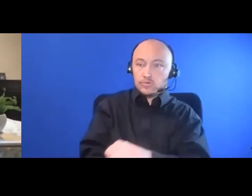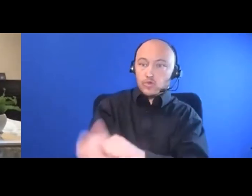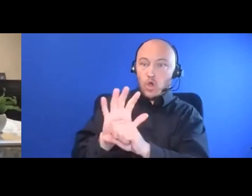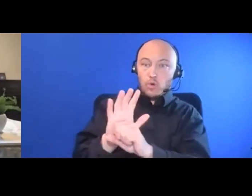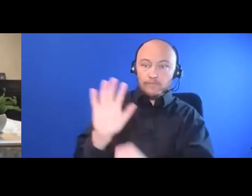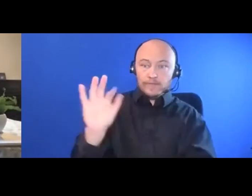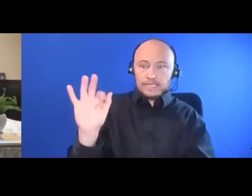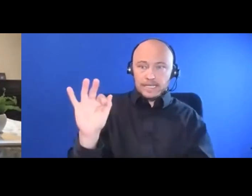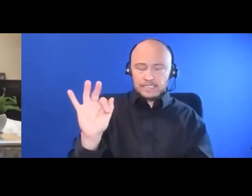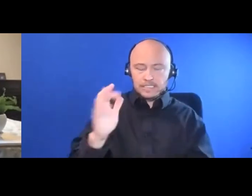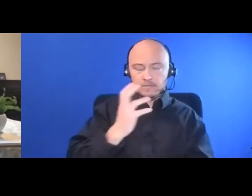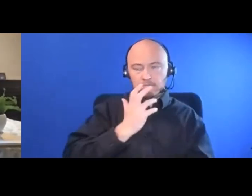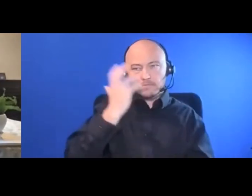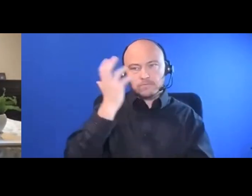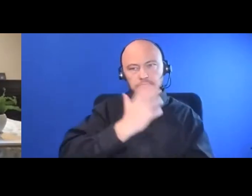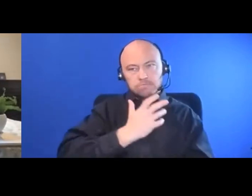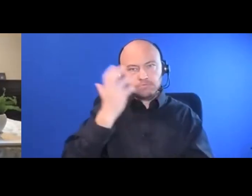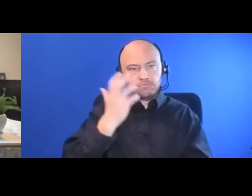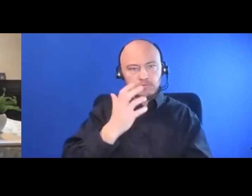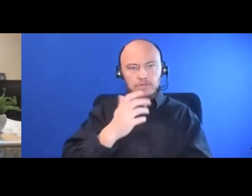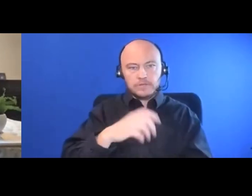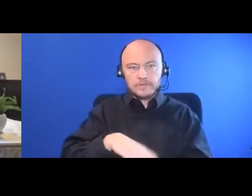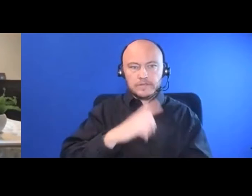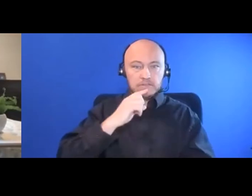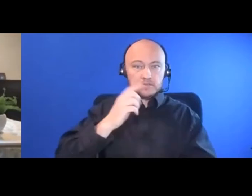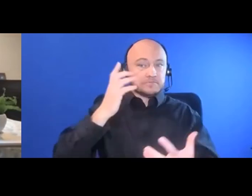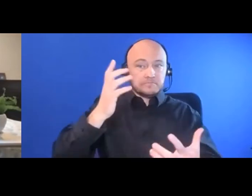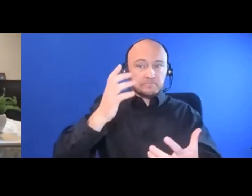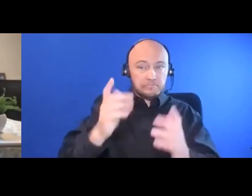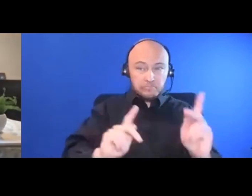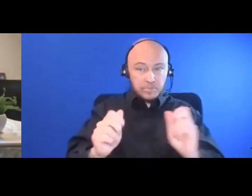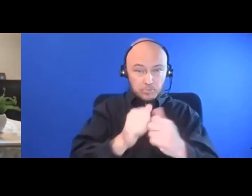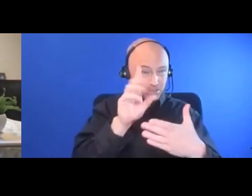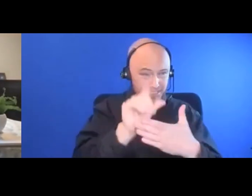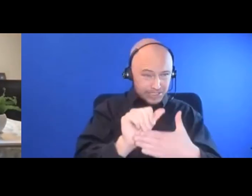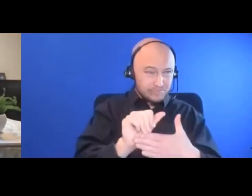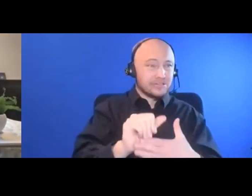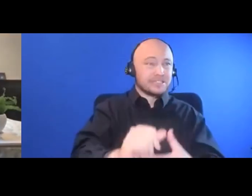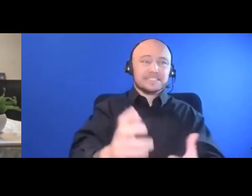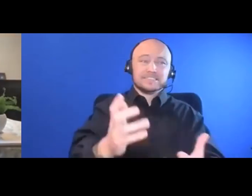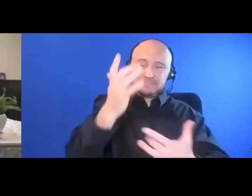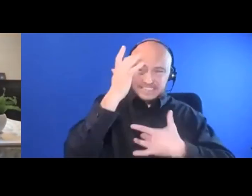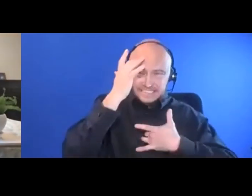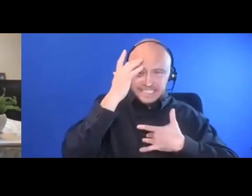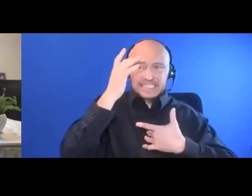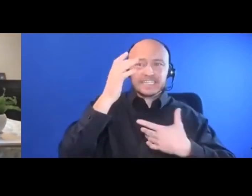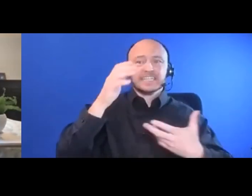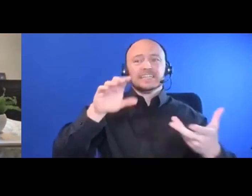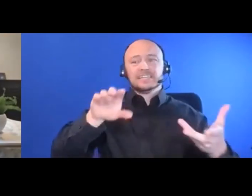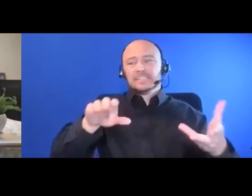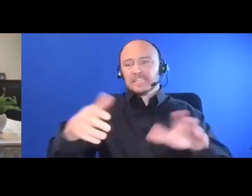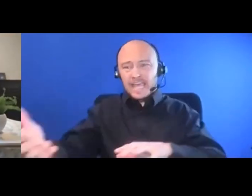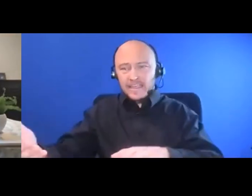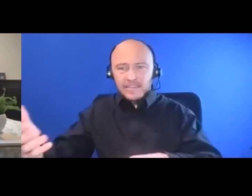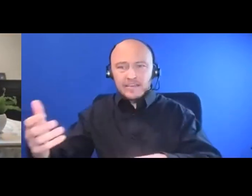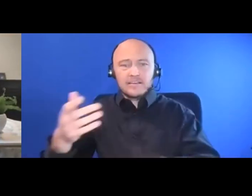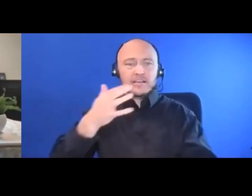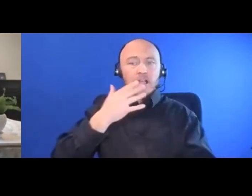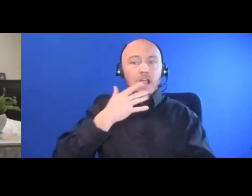has sickened and killed people with disabilities, people of color, indigenous peoples at higher rate